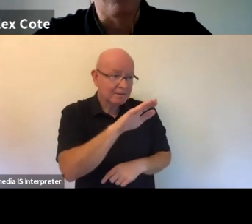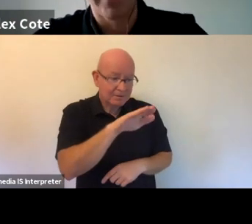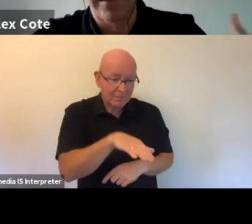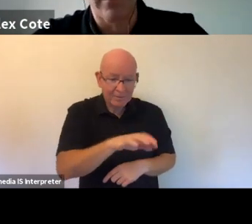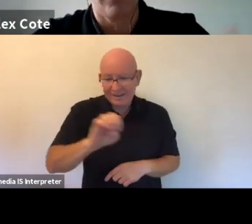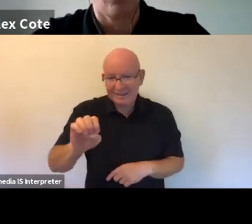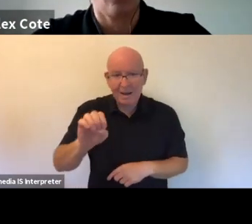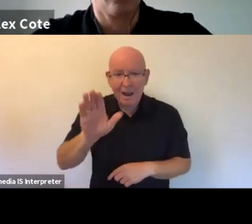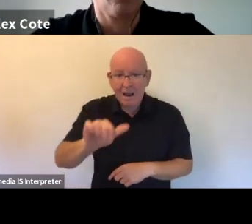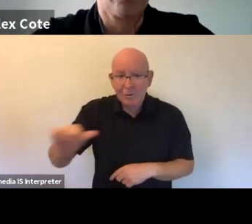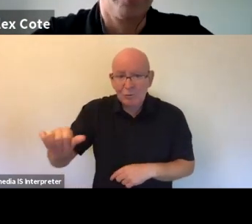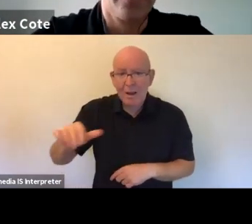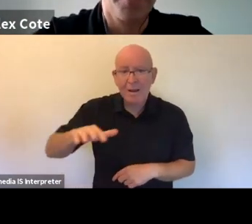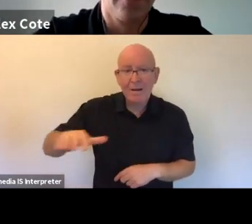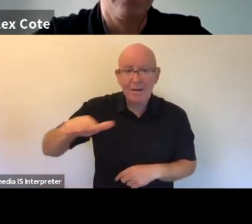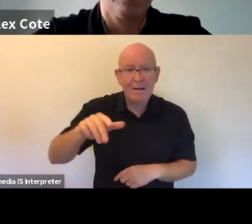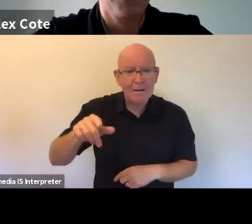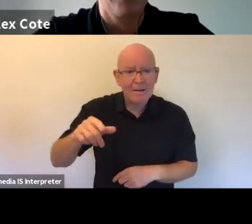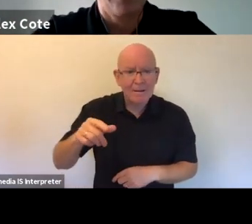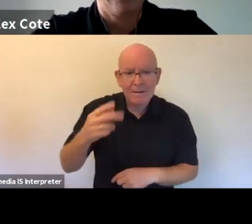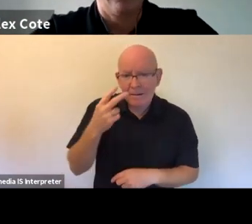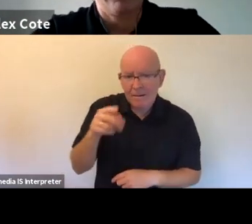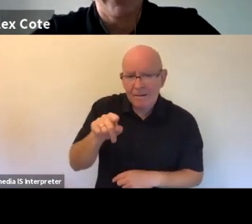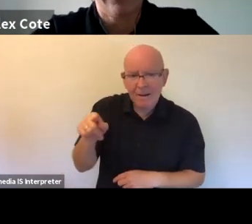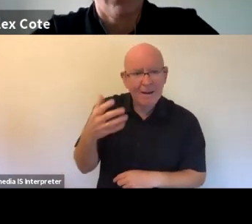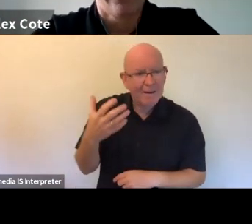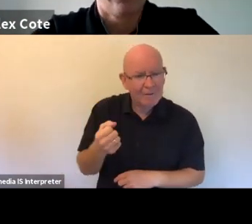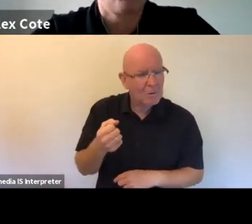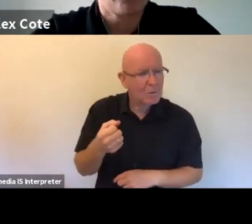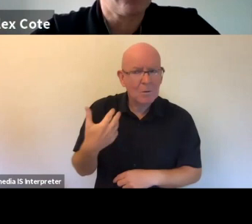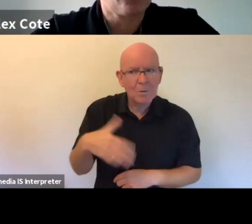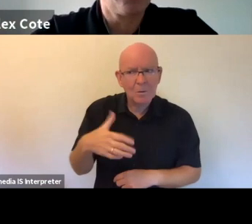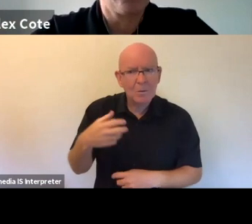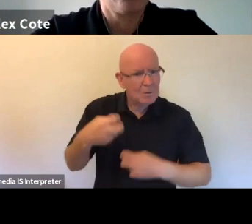But still, a lot of work remains to be done. With regards to access to general supports,